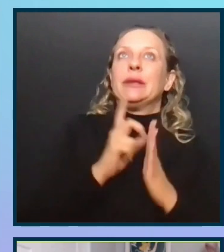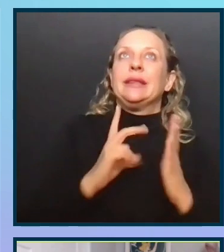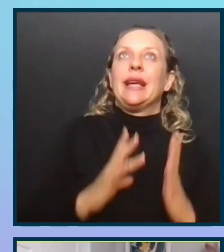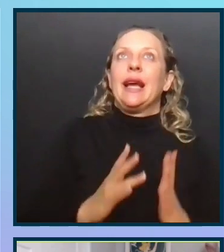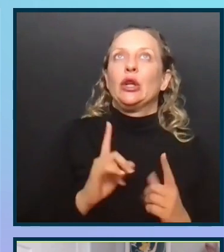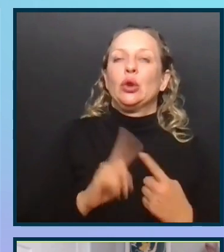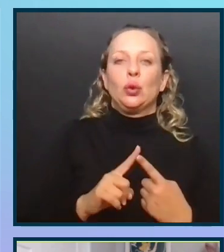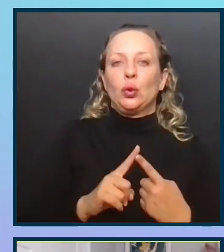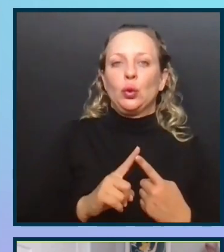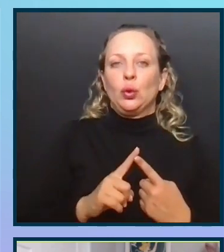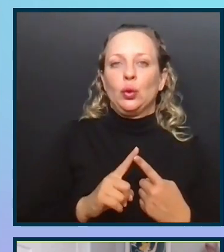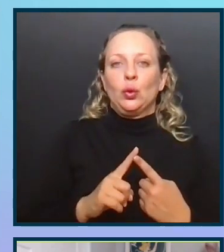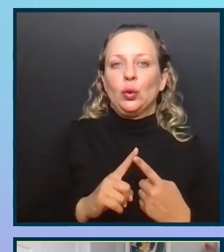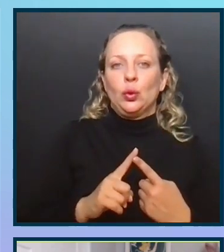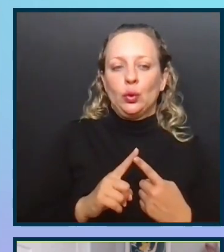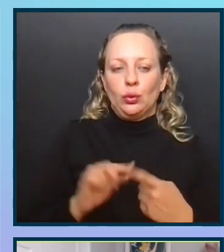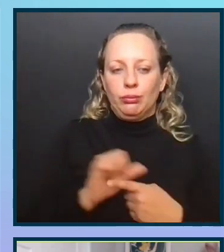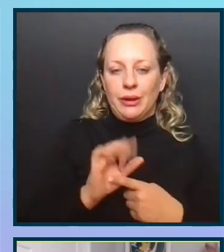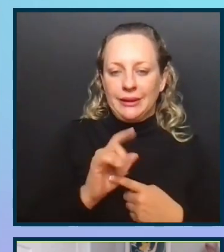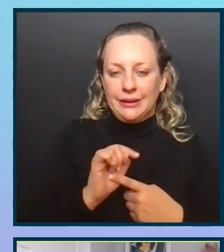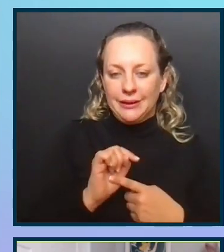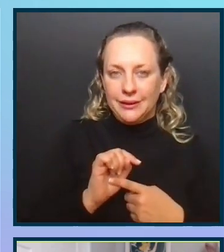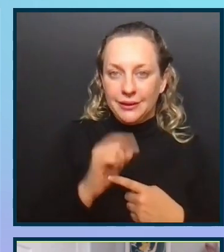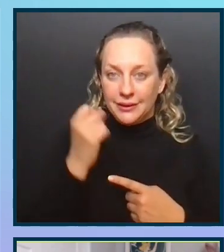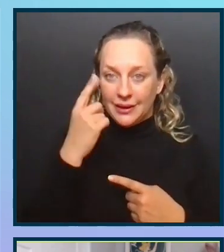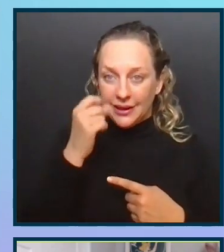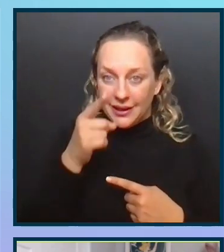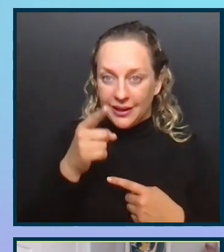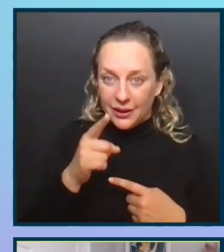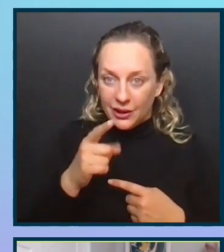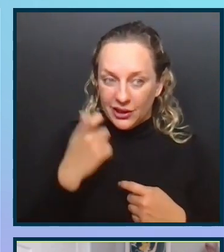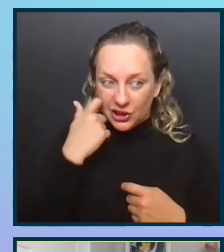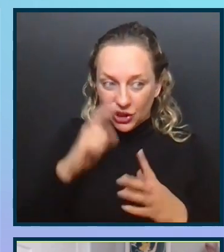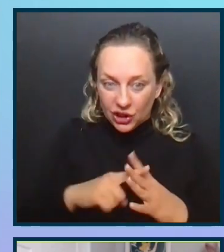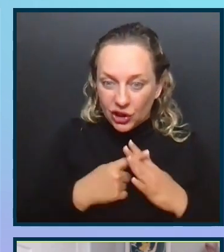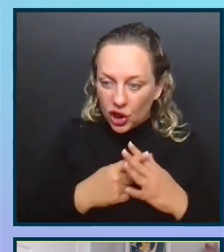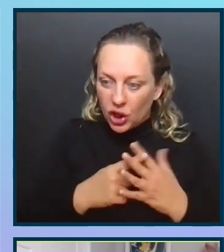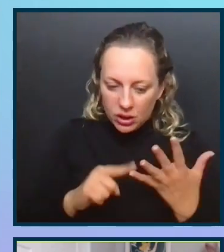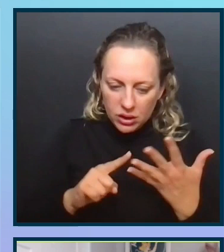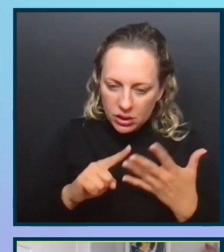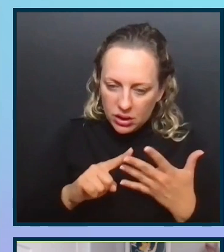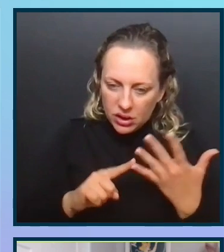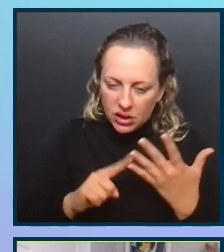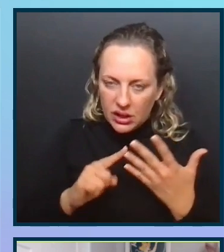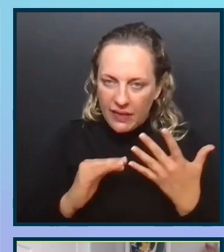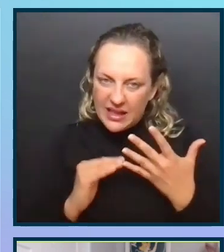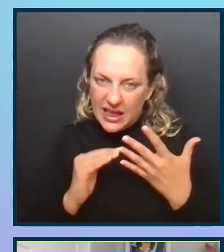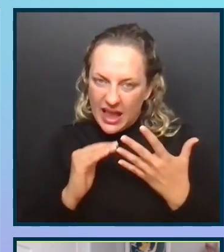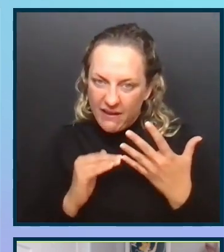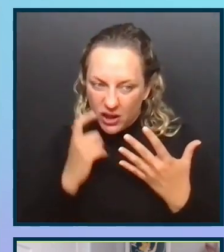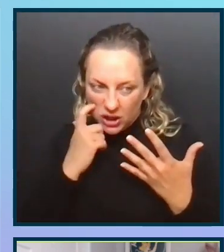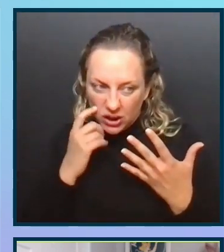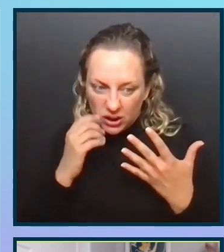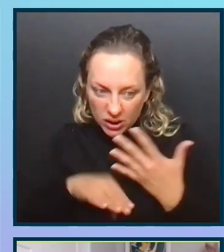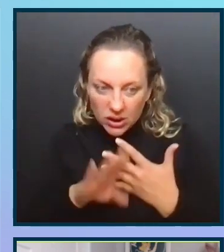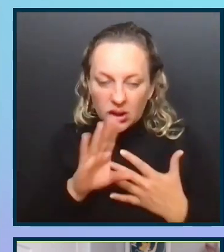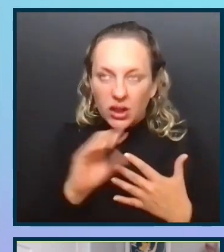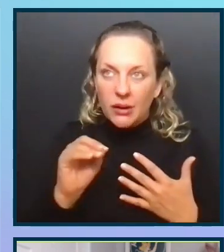In fact, I encourage folks who are earlier on in their career to get started now because it's so impactful.